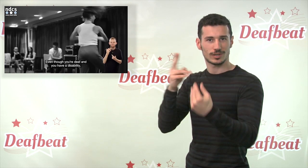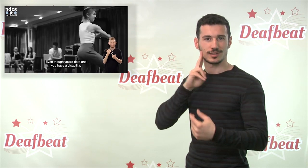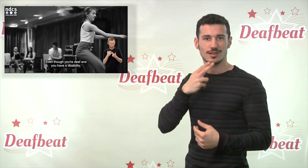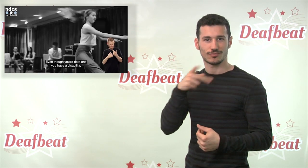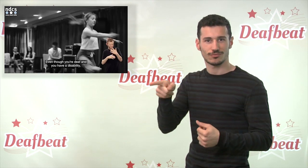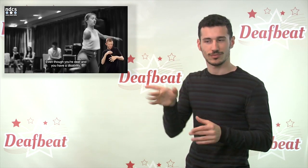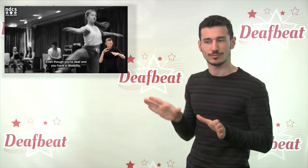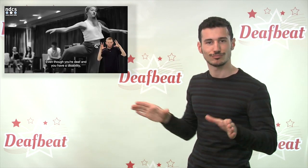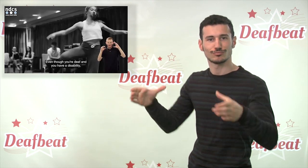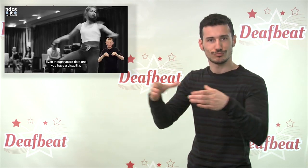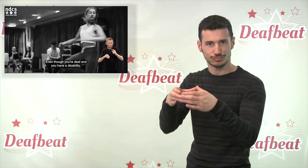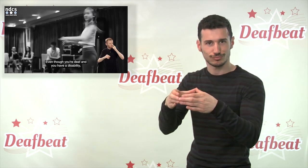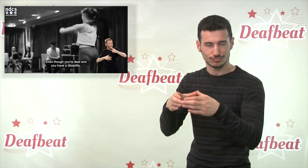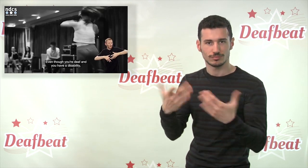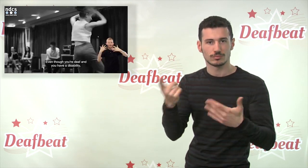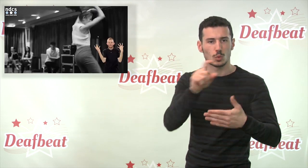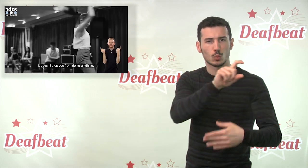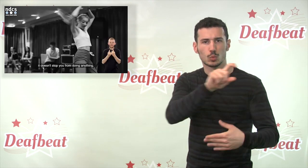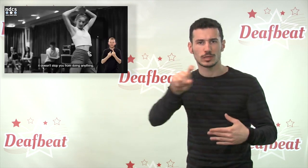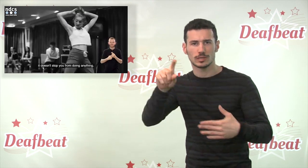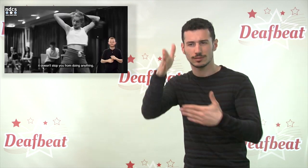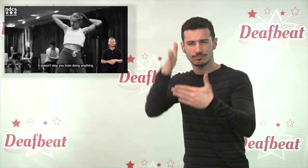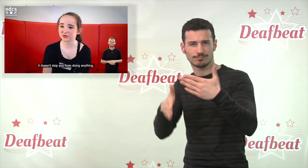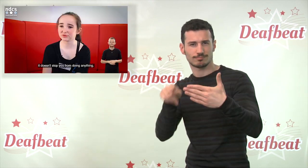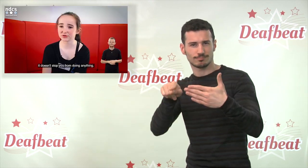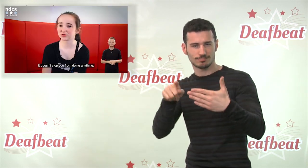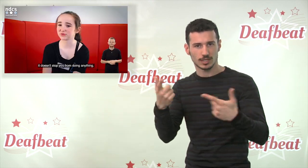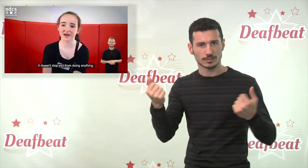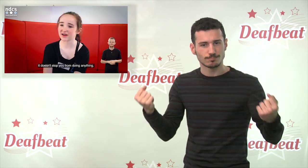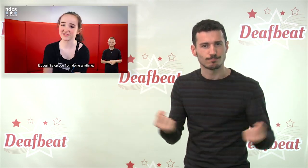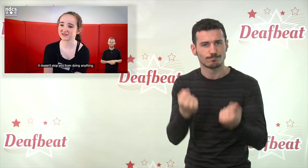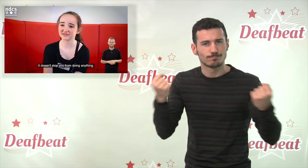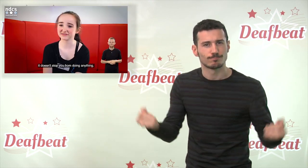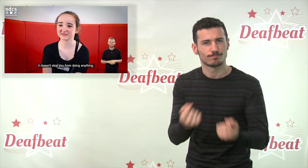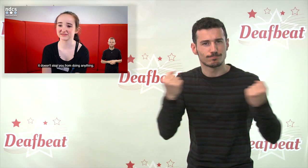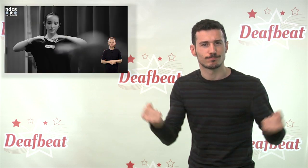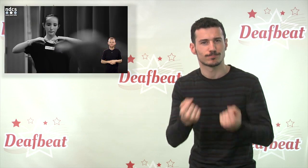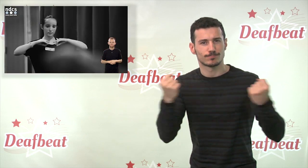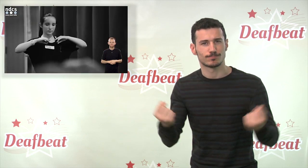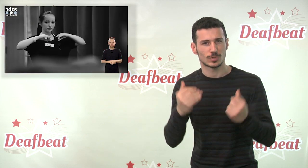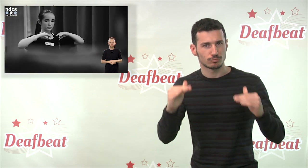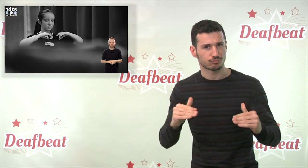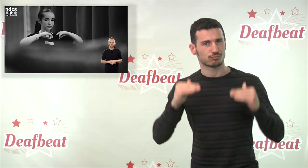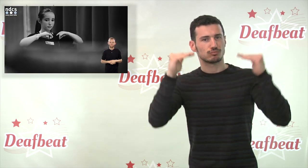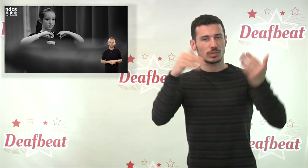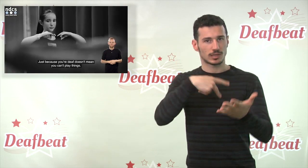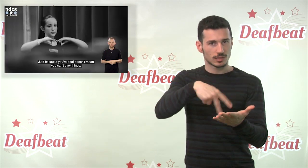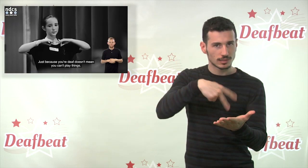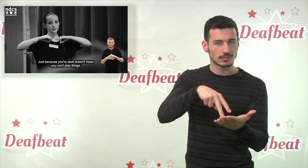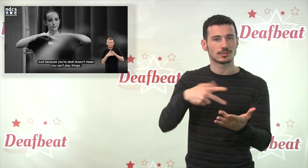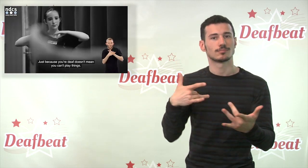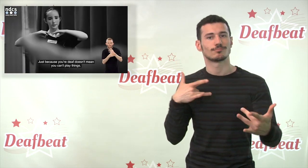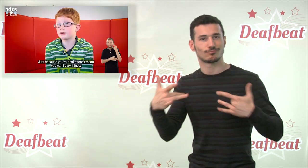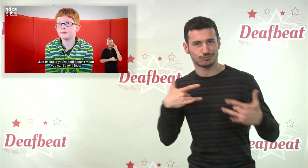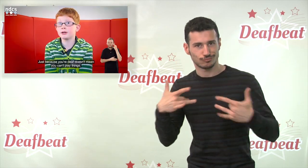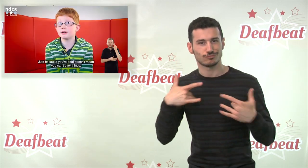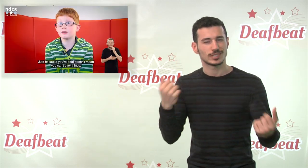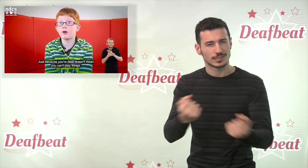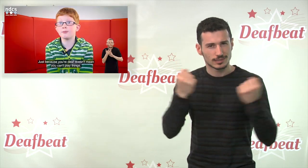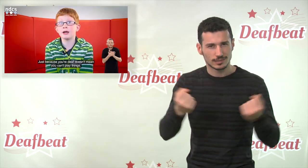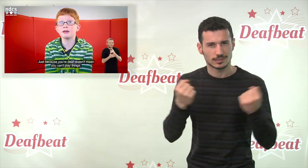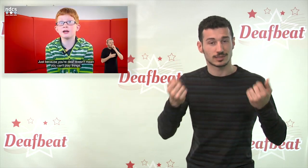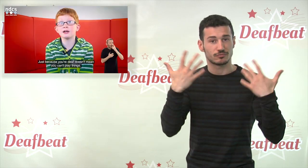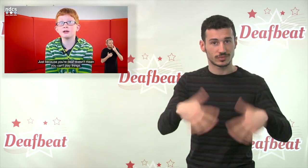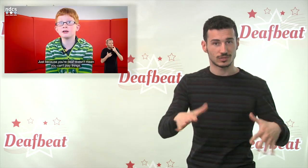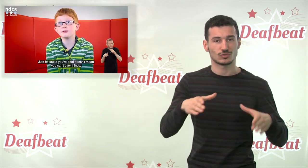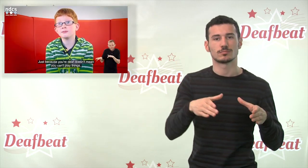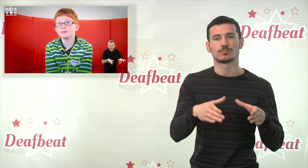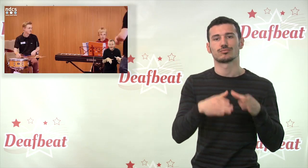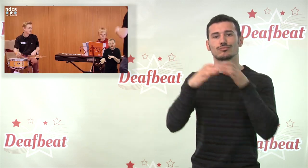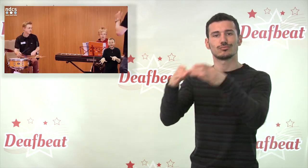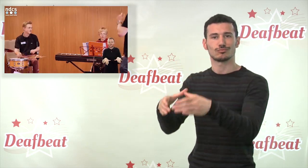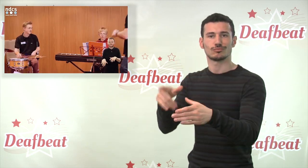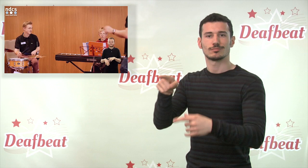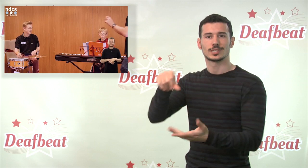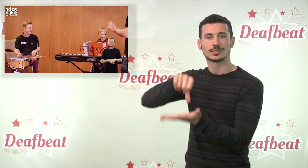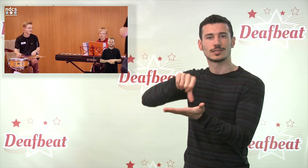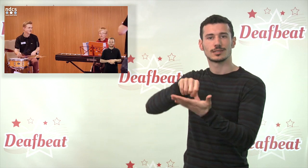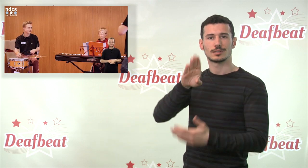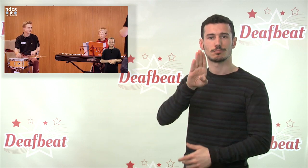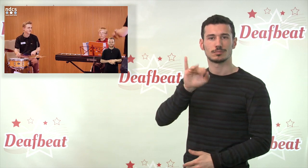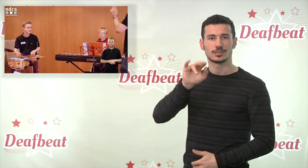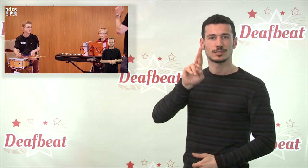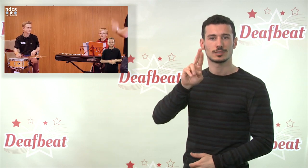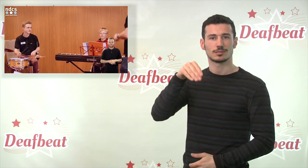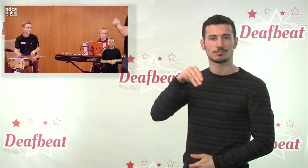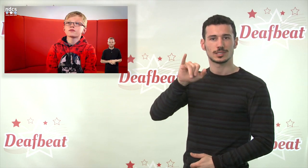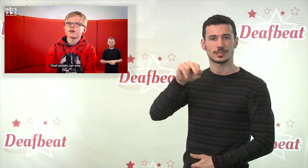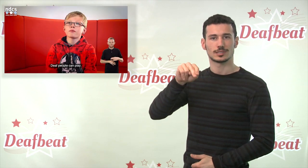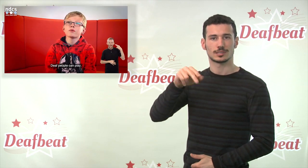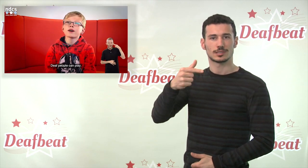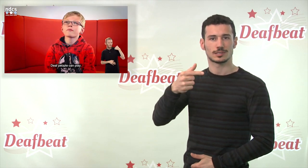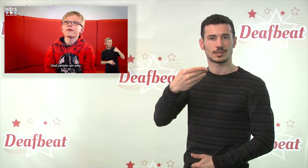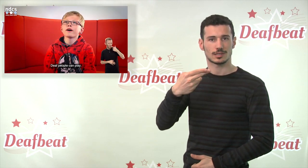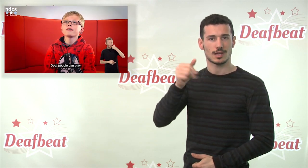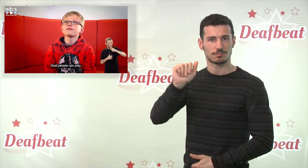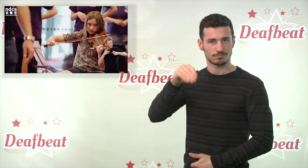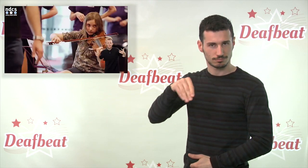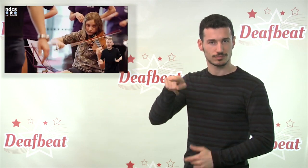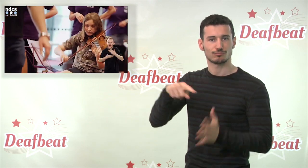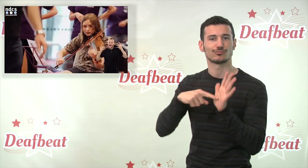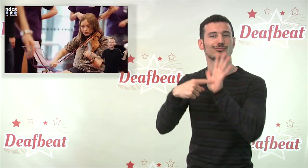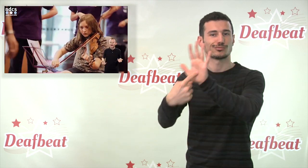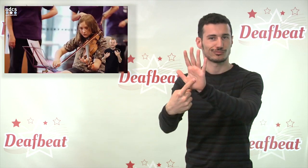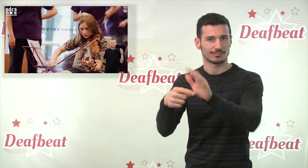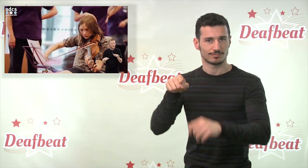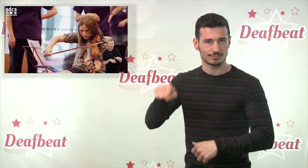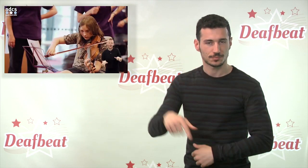with 24 other young deaf people to perform in Birmingham after a weekend of tutoring from